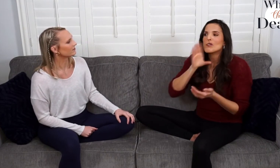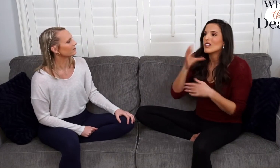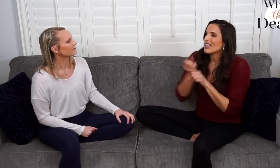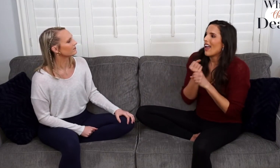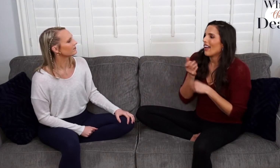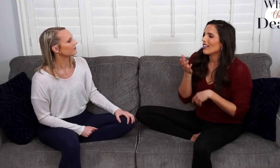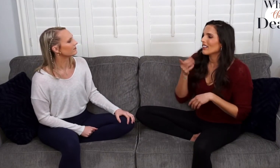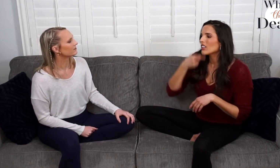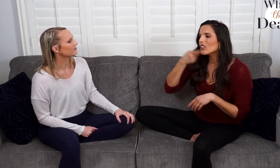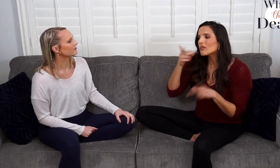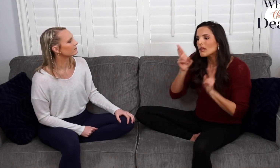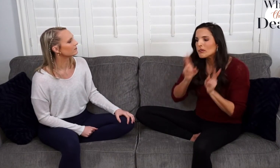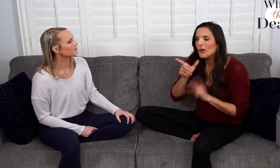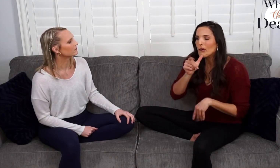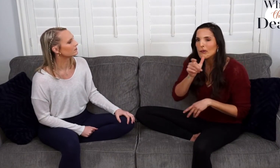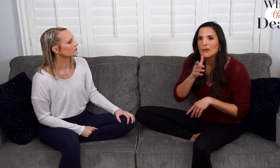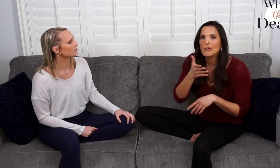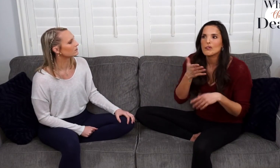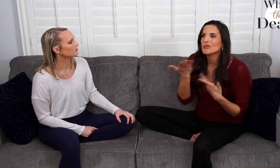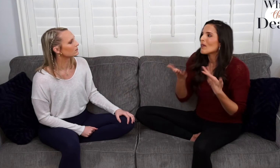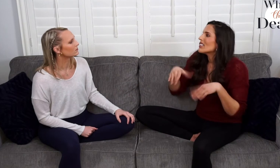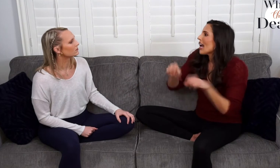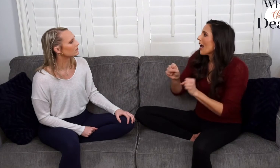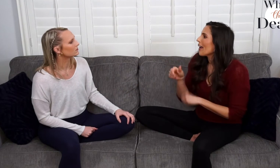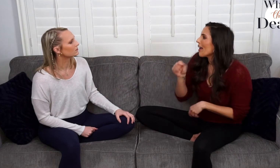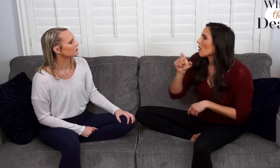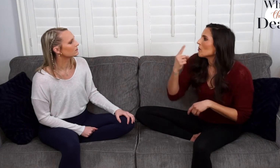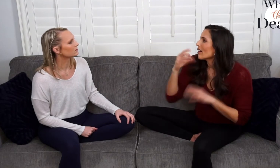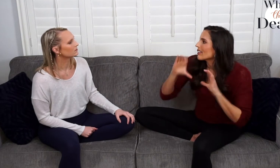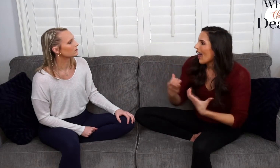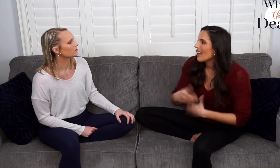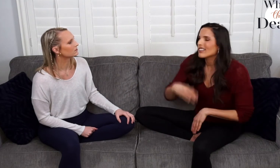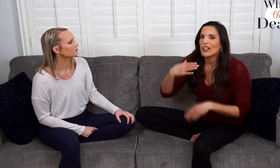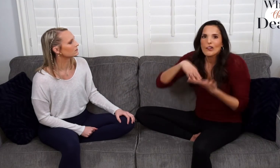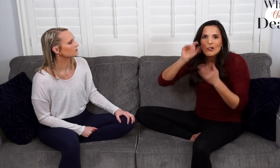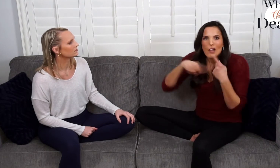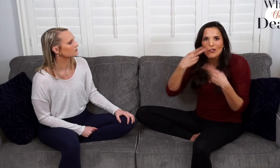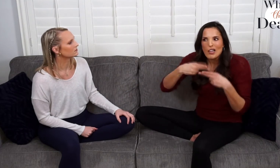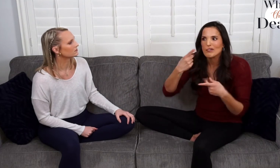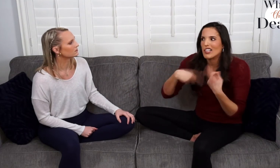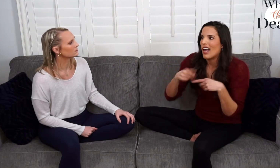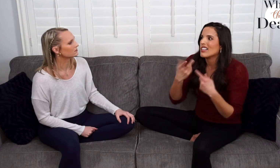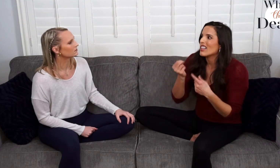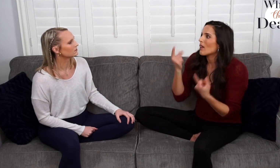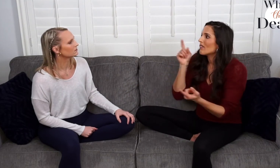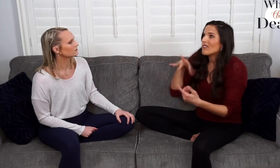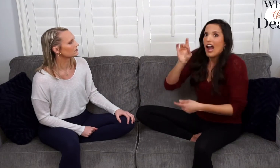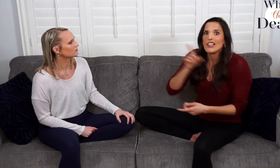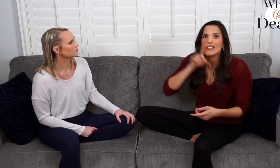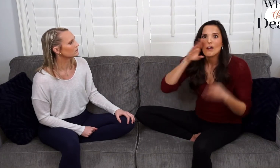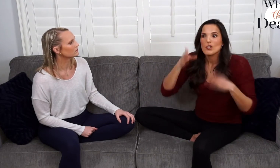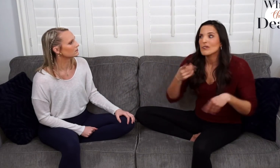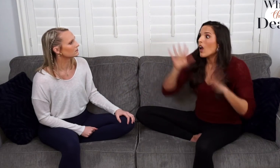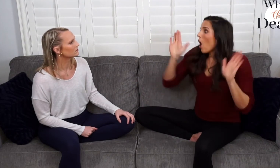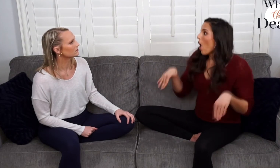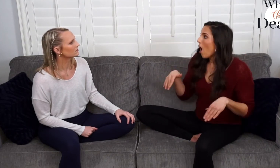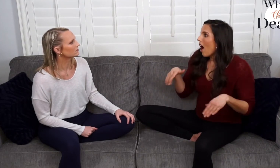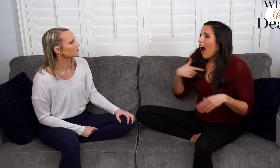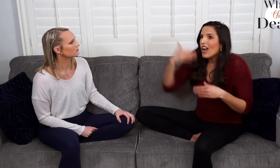get a hearing person who might be taking an ASL one class or they're learning about name signs and a final random Deaf person be like, “Oh my